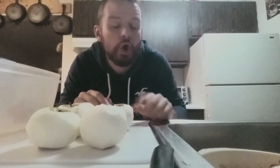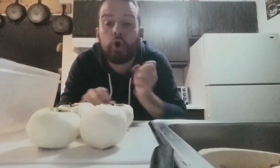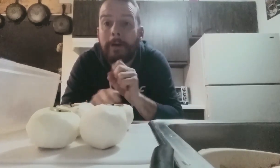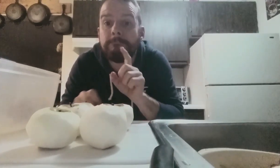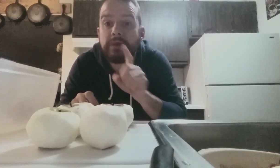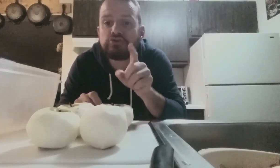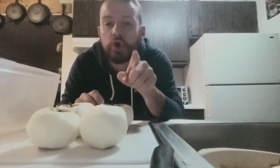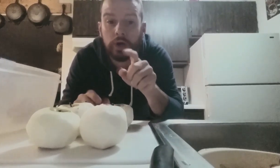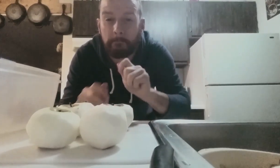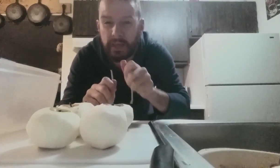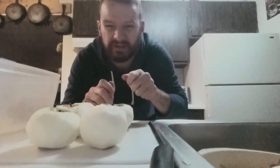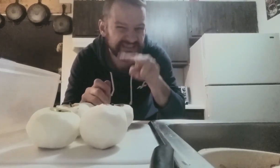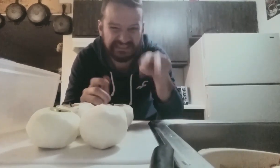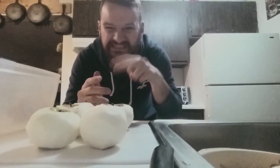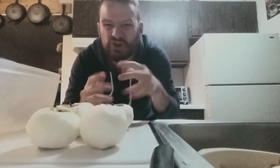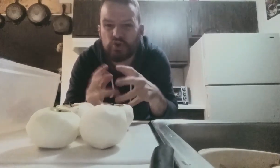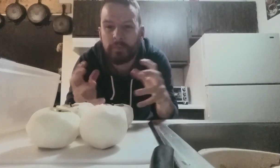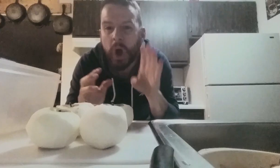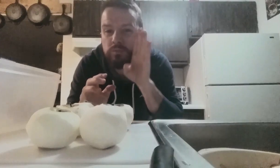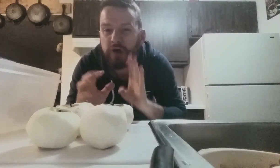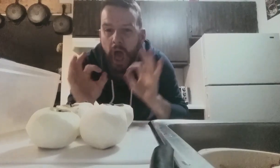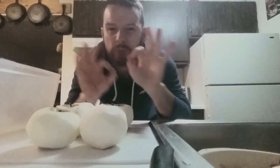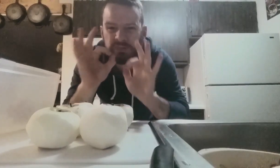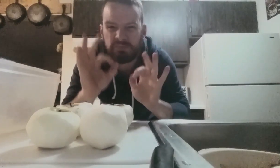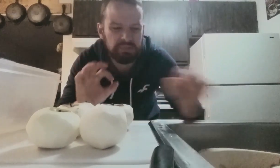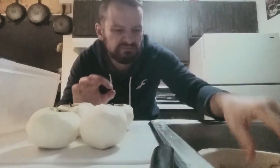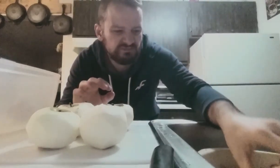If you peel all of an apple and you see too much brown spots,